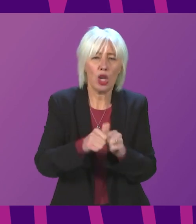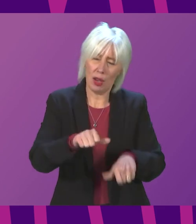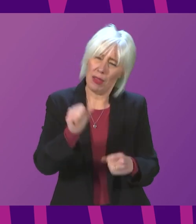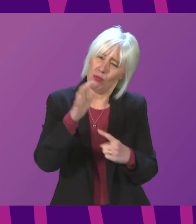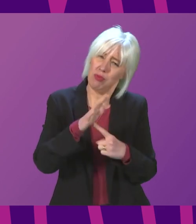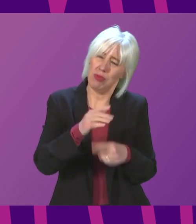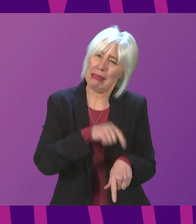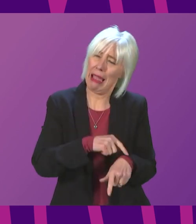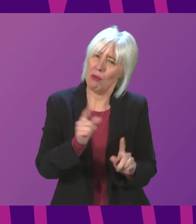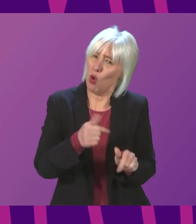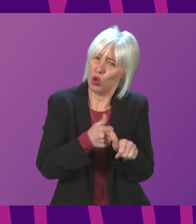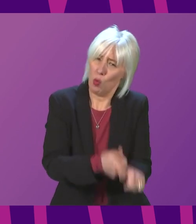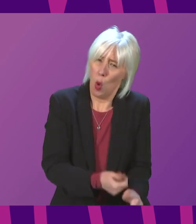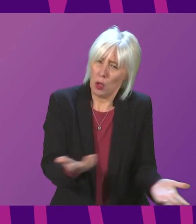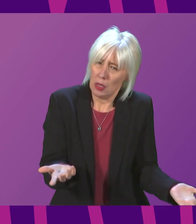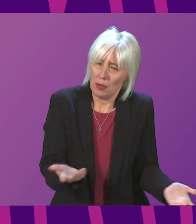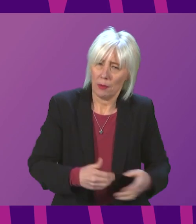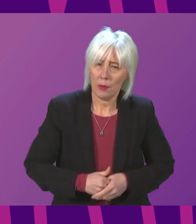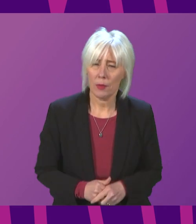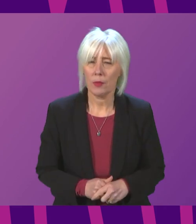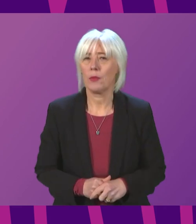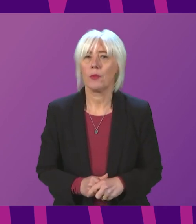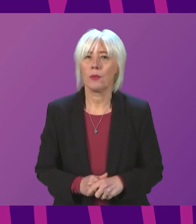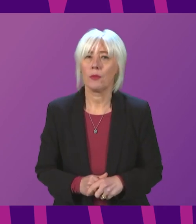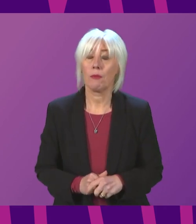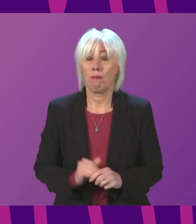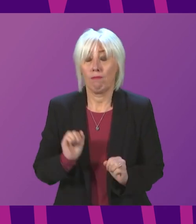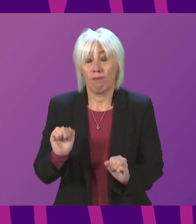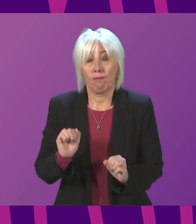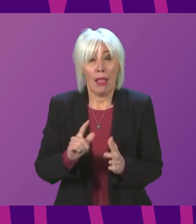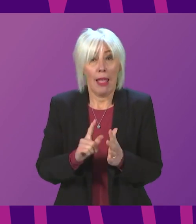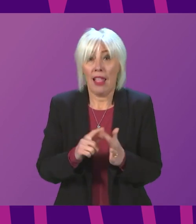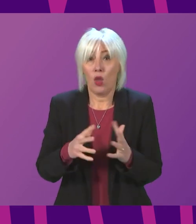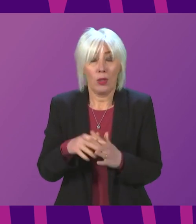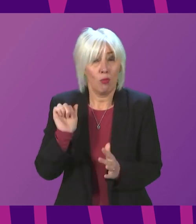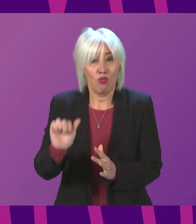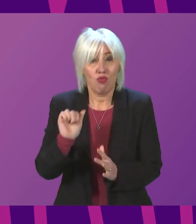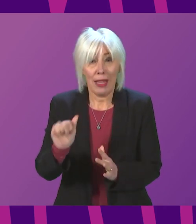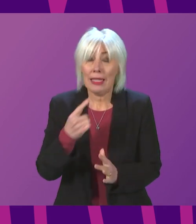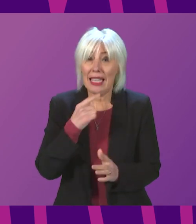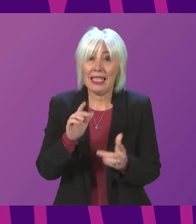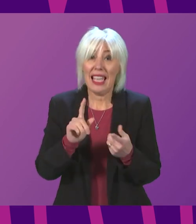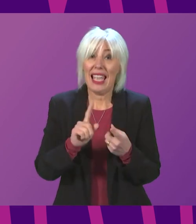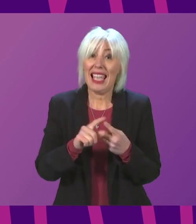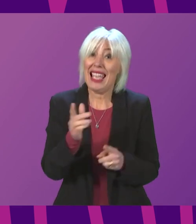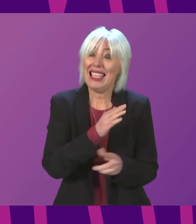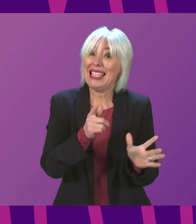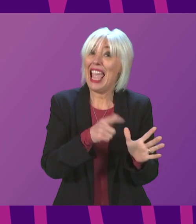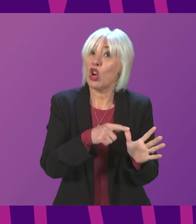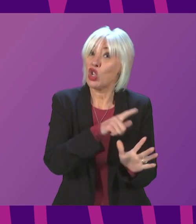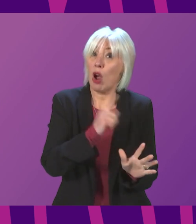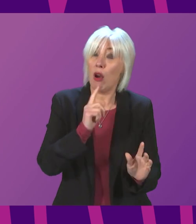Elena Whitham is right to cite East Ayrshire as an exemplar partnership; it does really